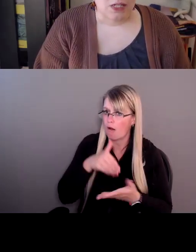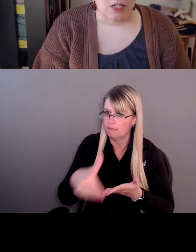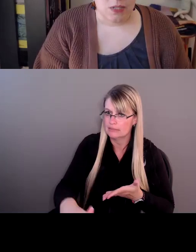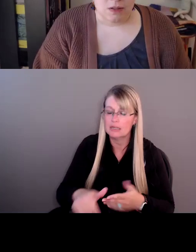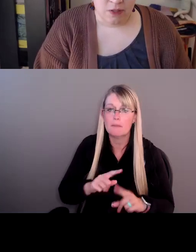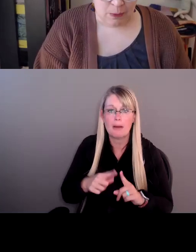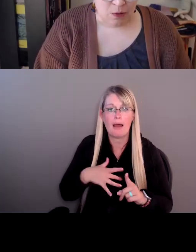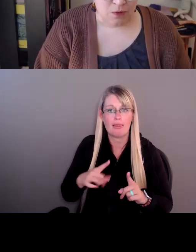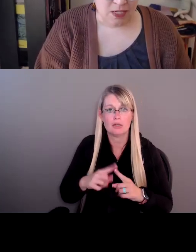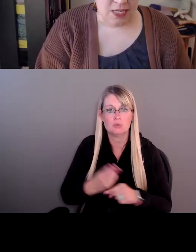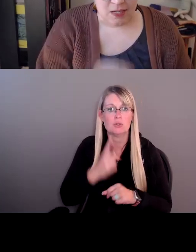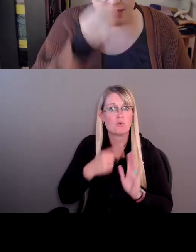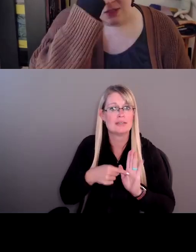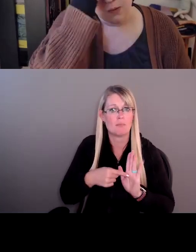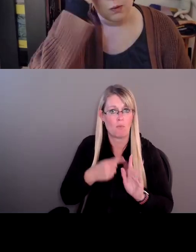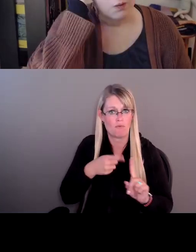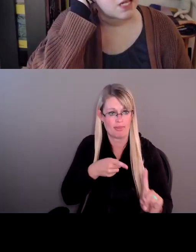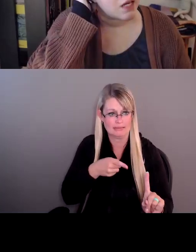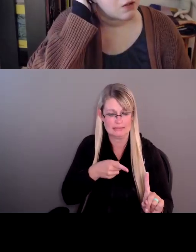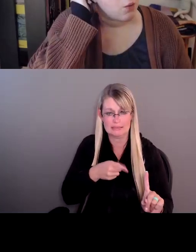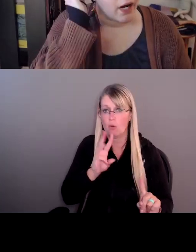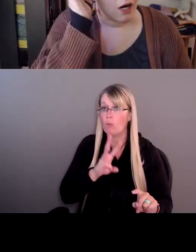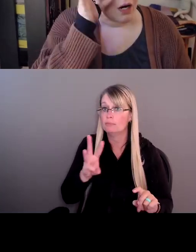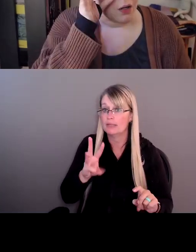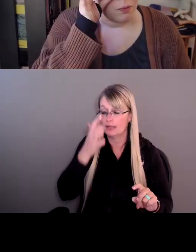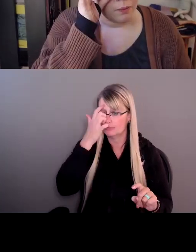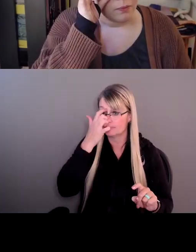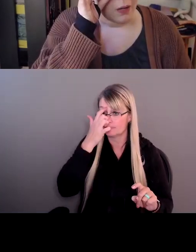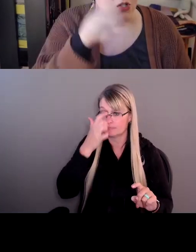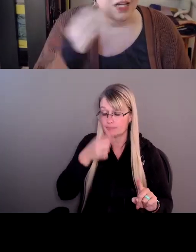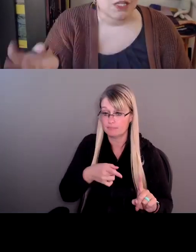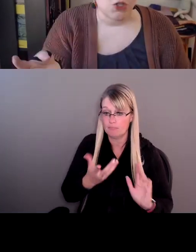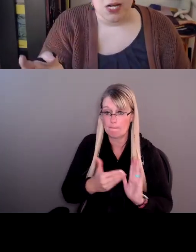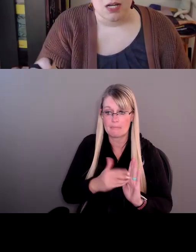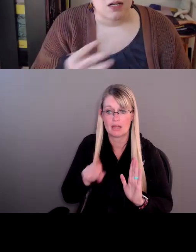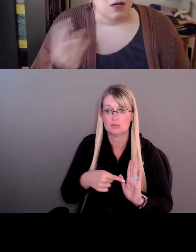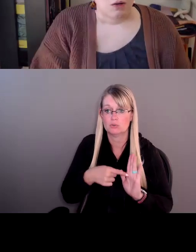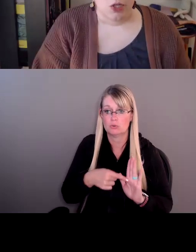to use it for demos and things like this, so this was a website where I was just demonstrating using